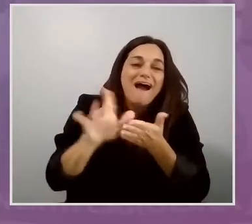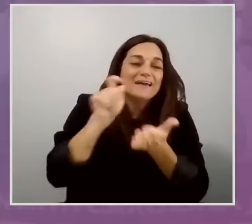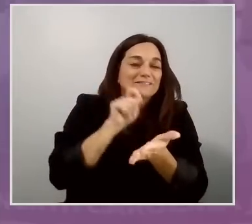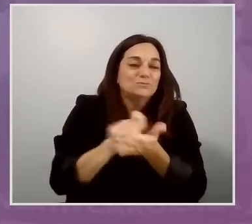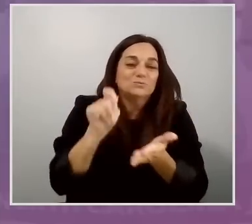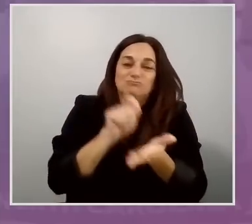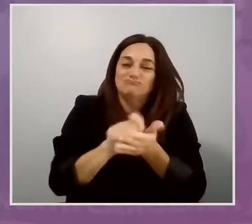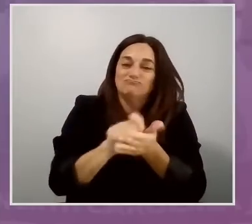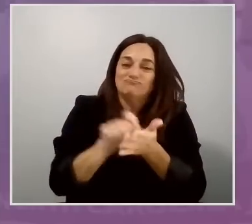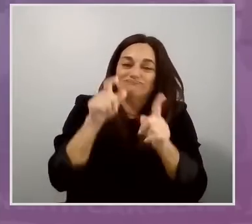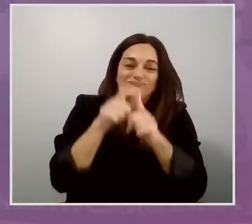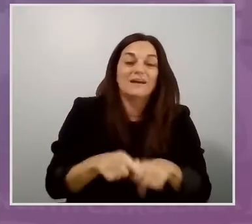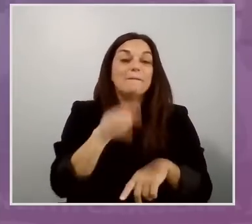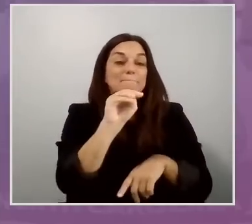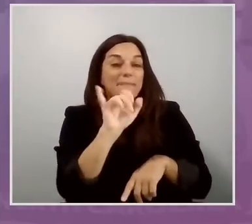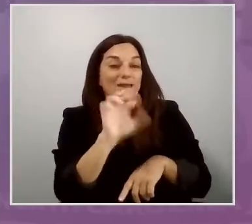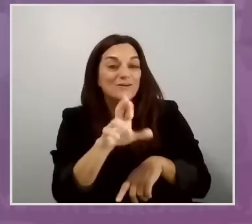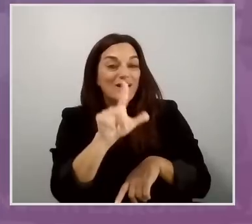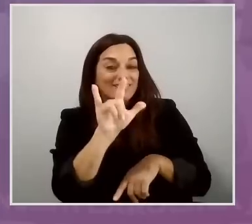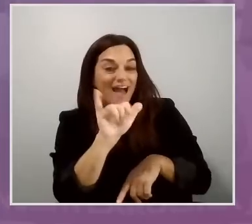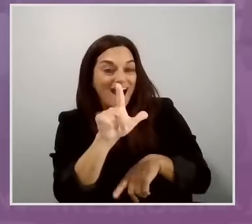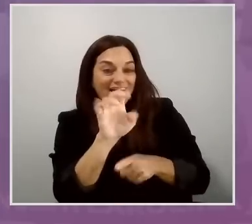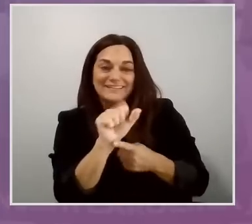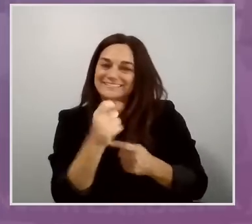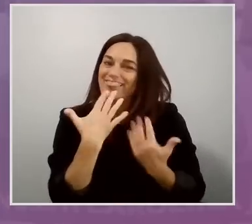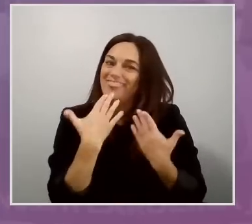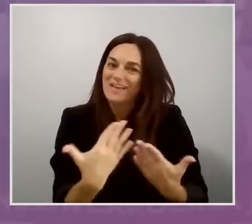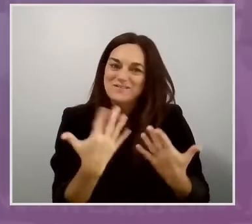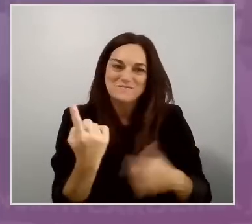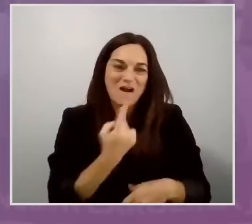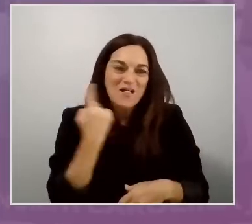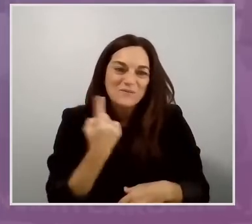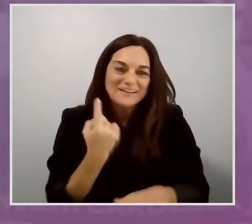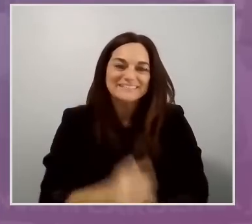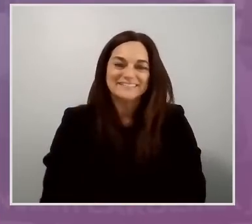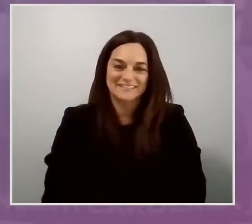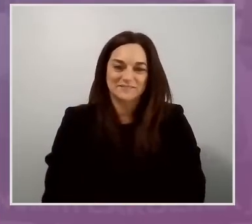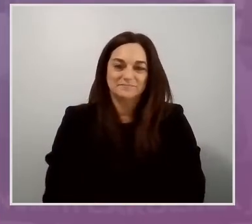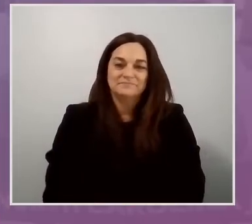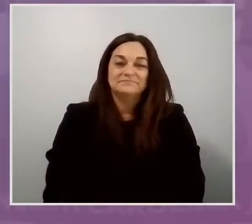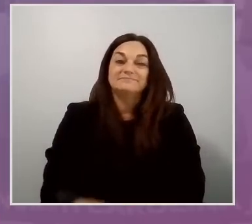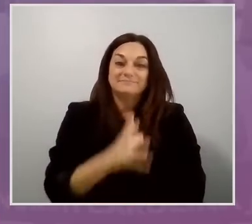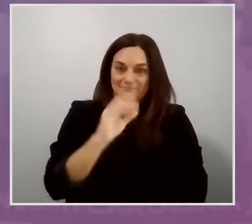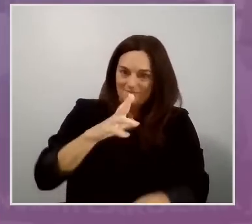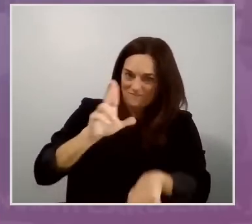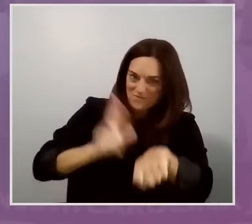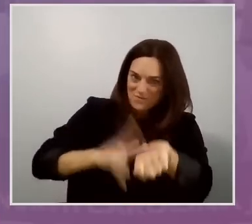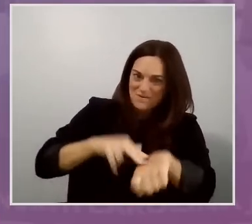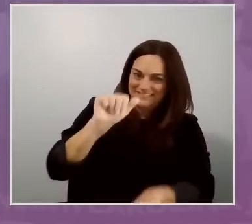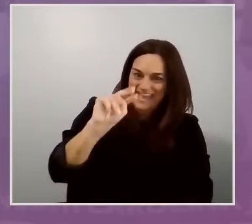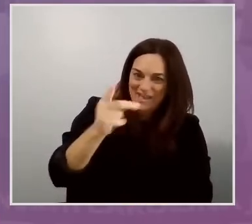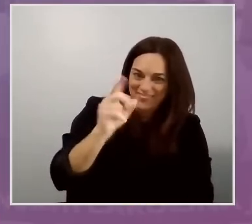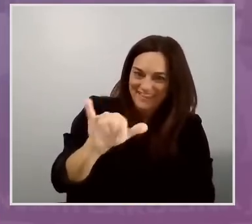FRIEND, ADAMS FOR ALL YOU DO. AND THANK YOU FOR SENDING ME A KIND AND INSPIRING NOTE.